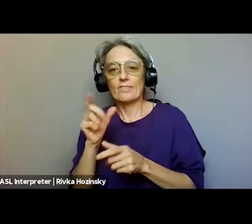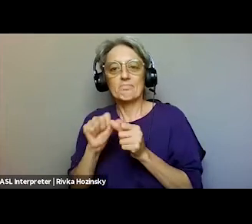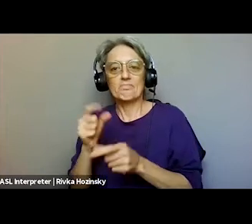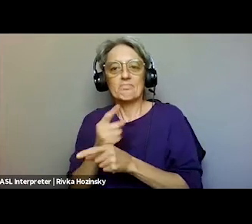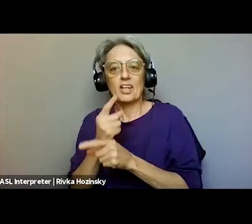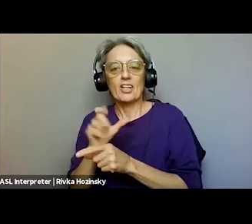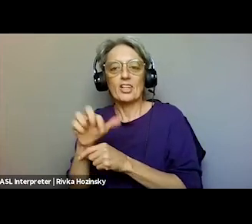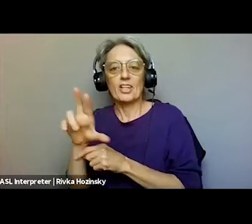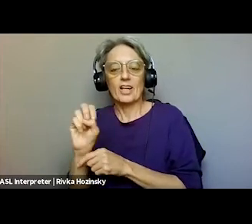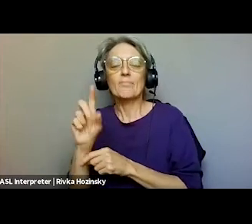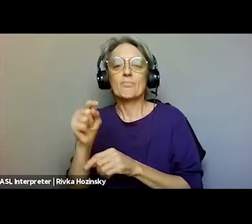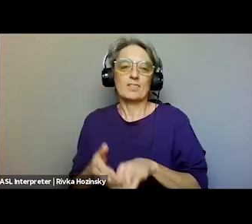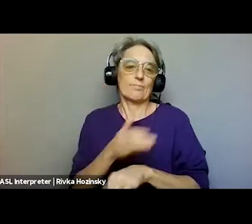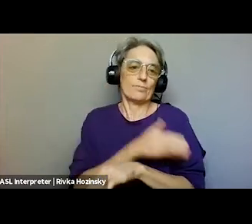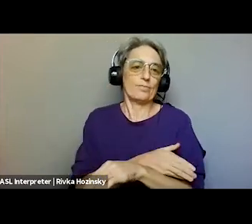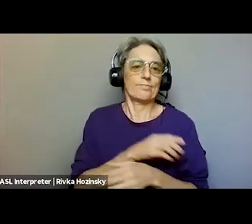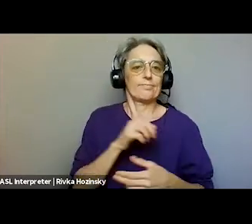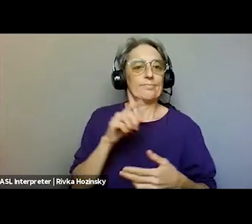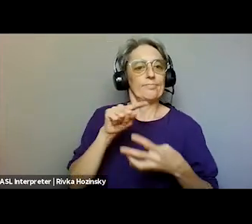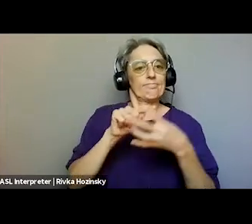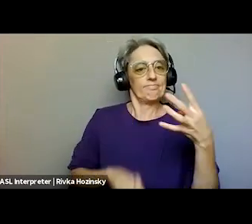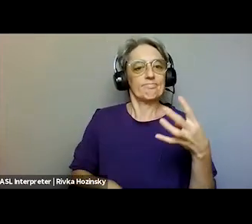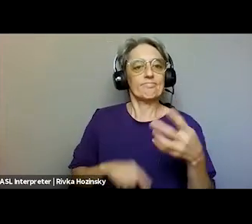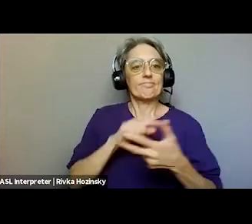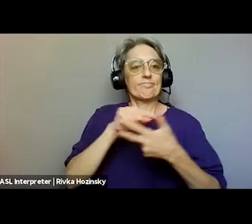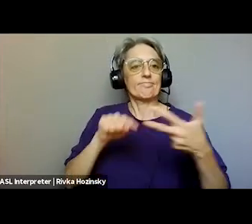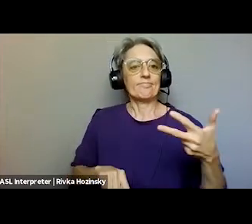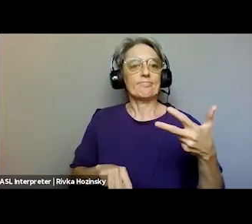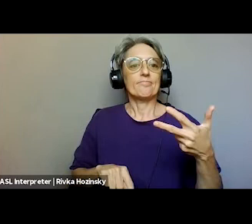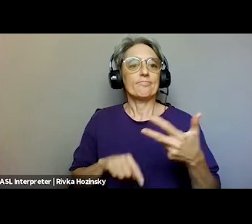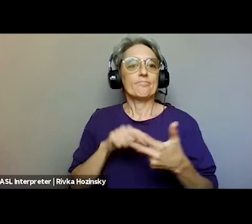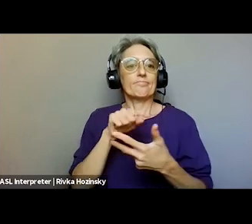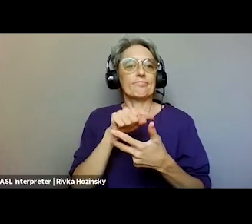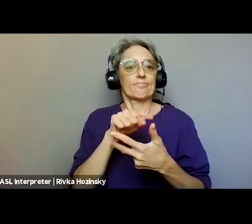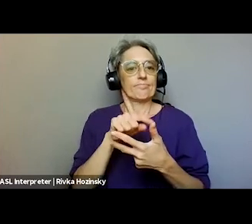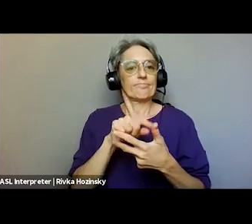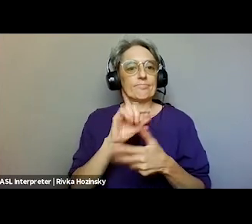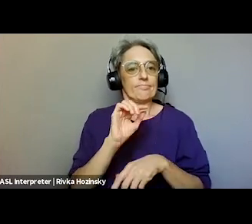Such support could be provided better by setting up plans during pregnancy, anticipatory guidance